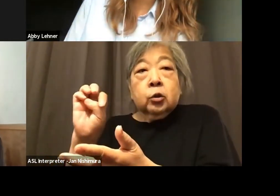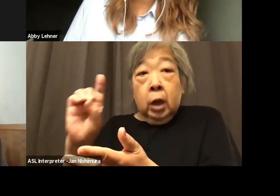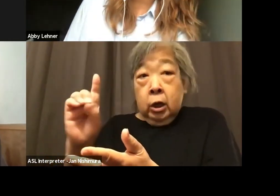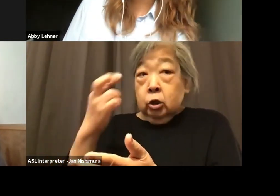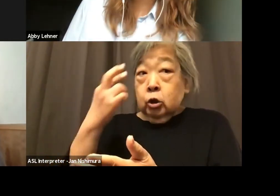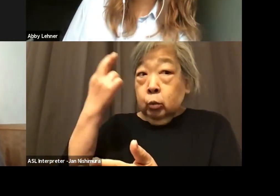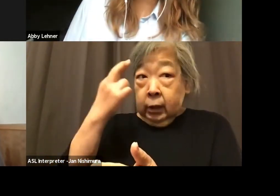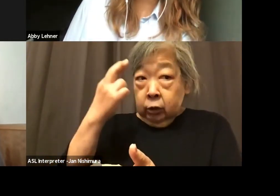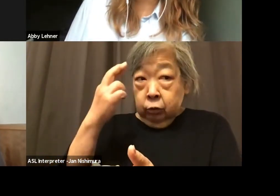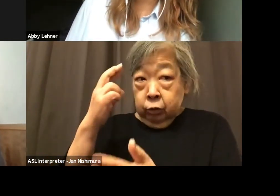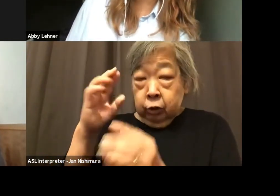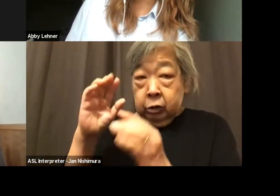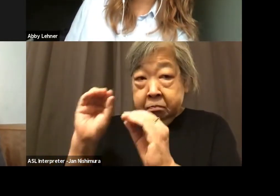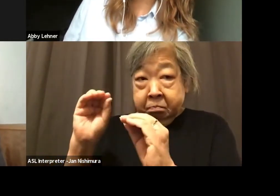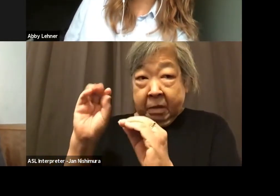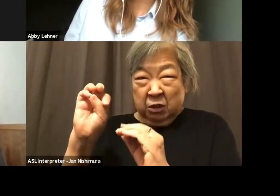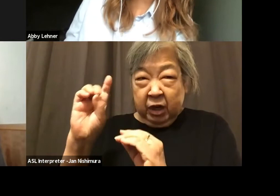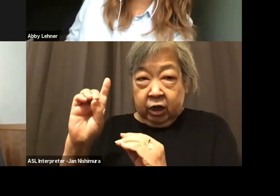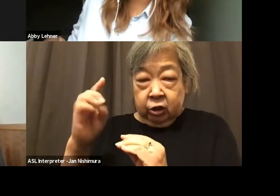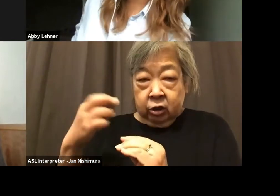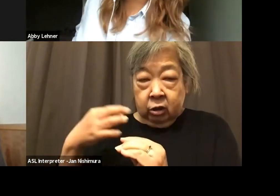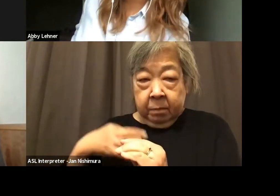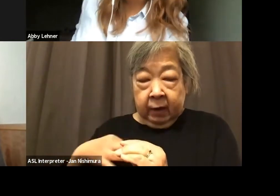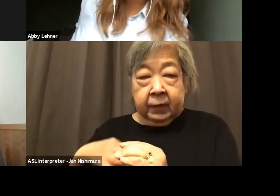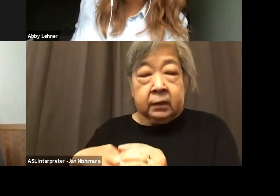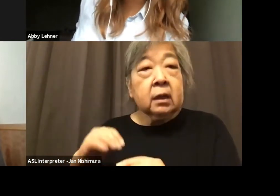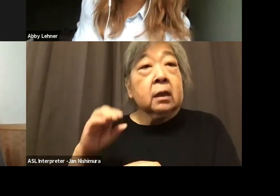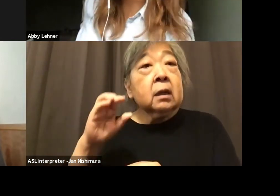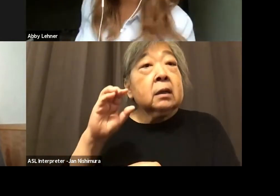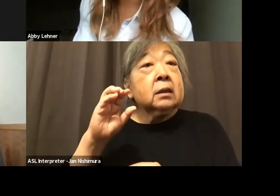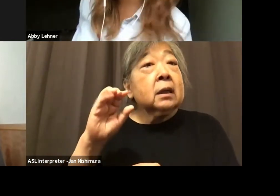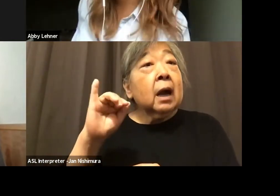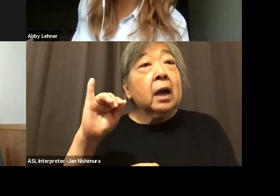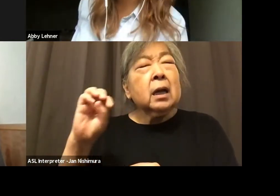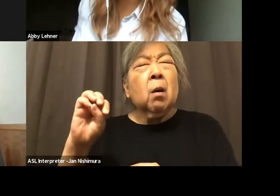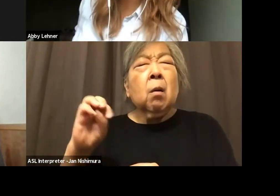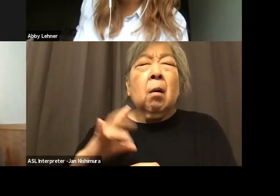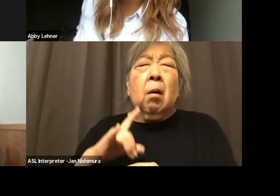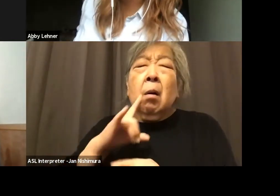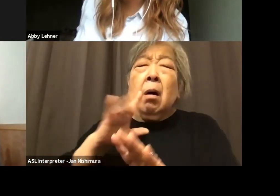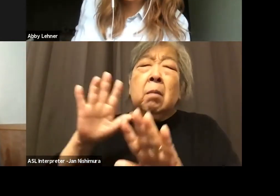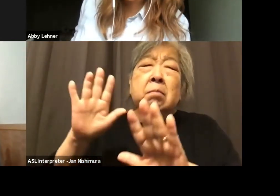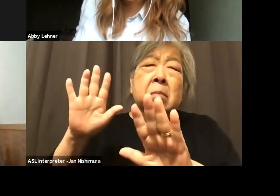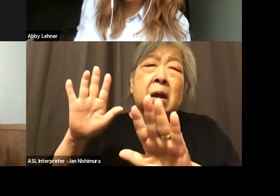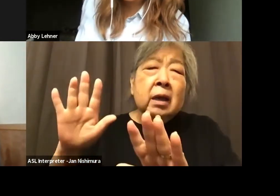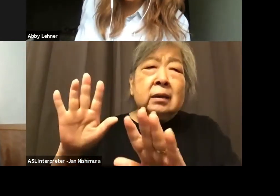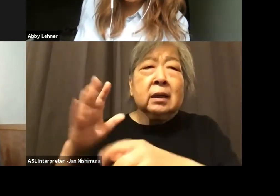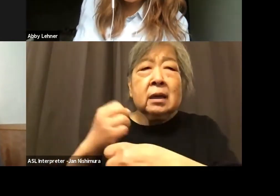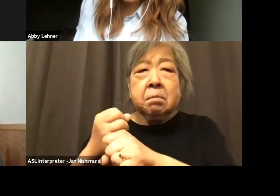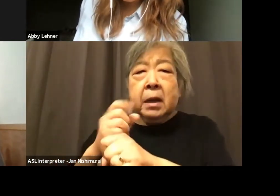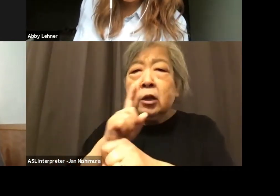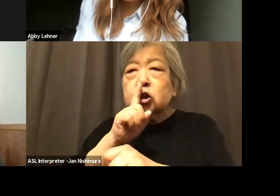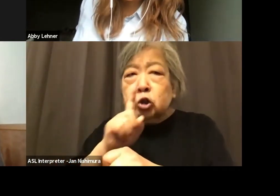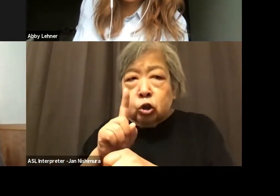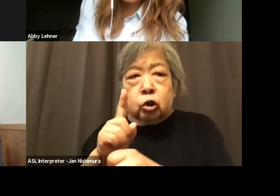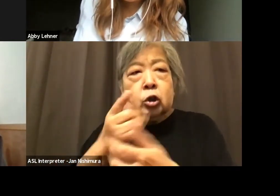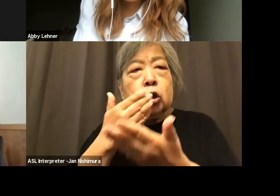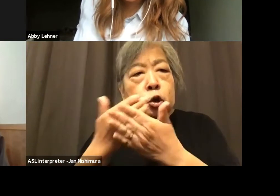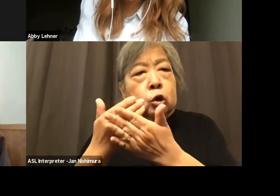CIEE was absolutely amazing in making sure I was well accommodated, they were able to